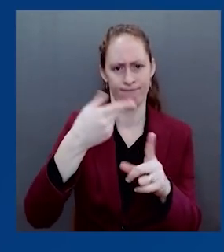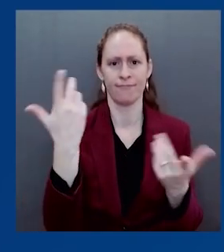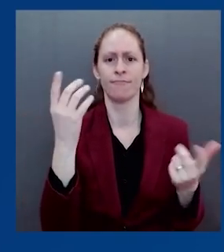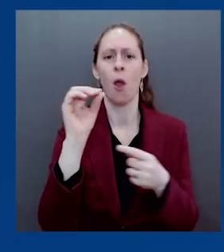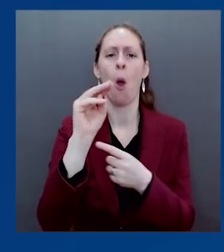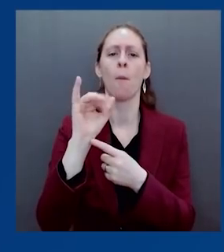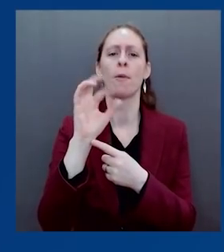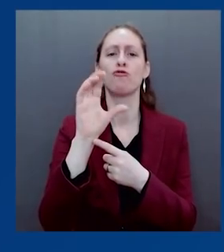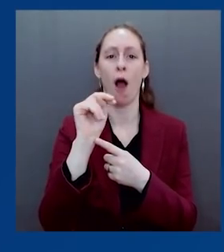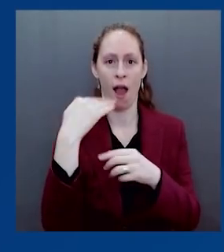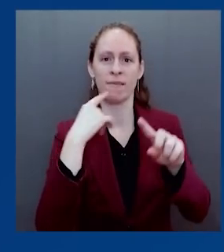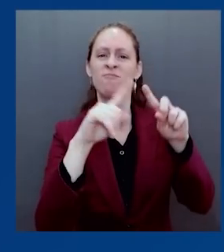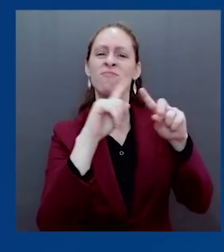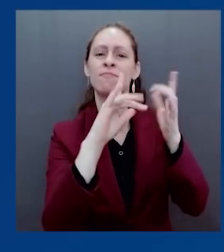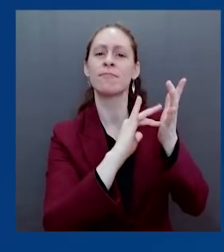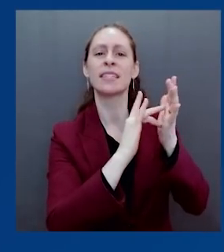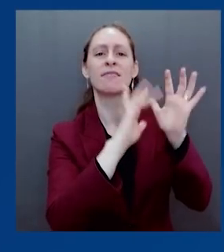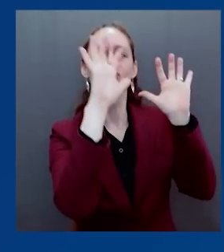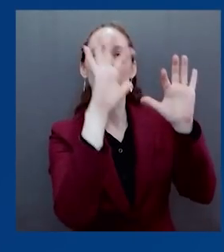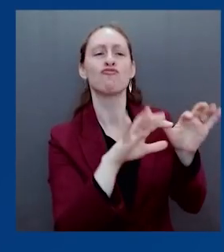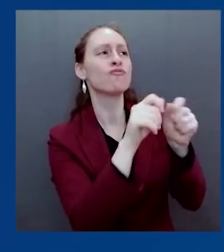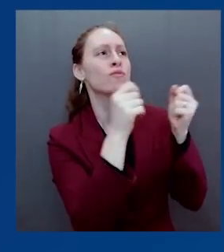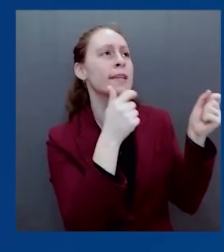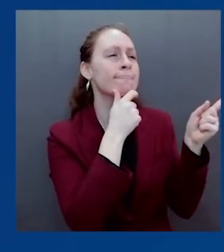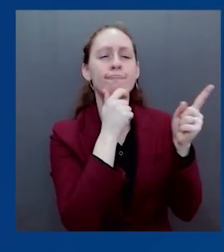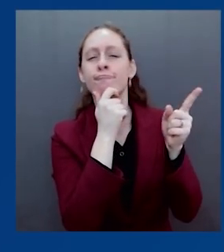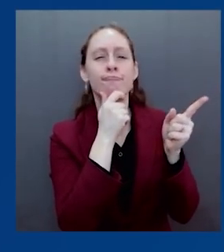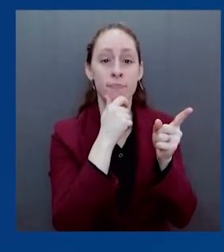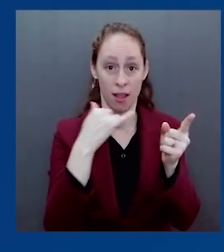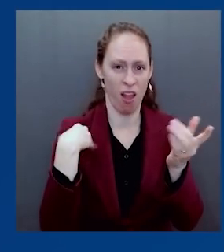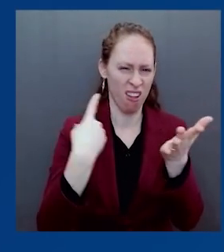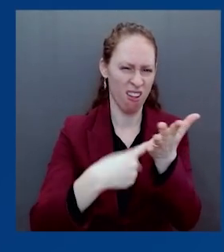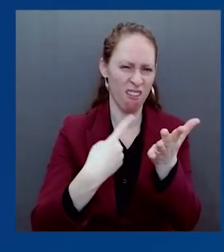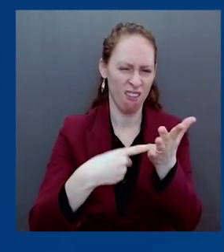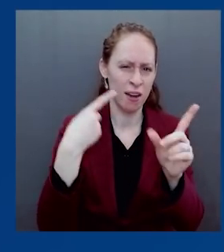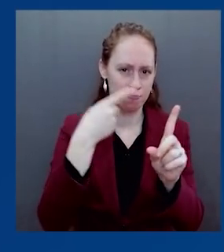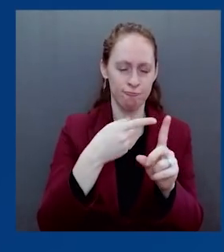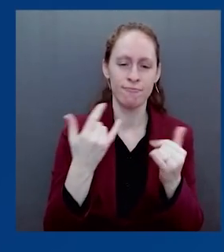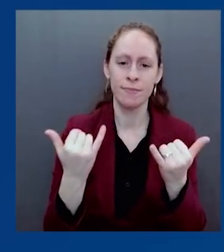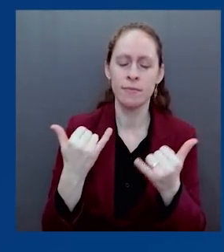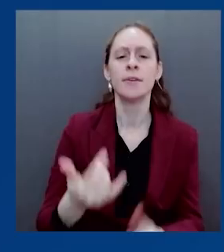I want to underscore the importance that the up-to-date COVID-19 vaccination